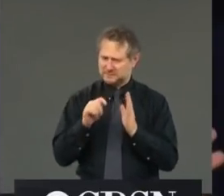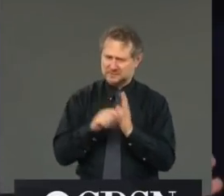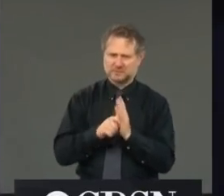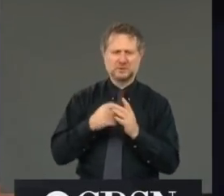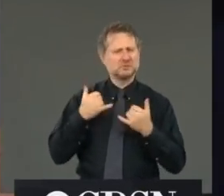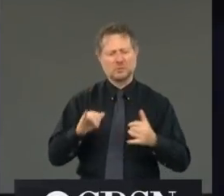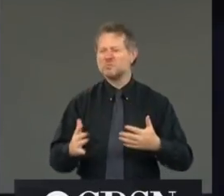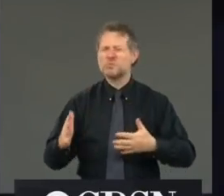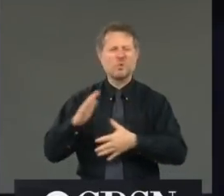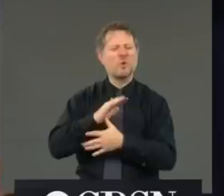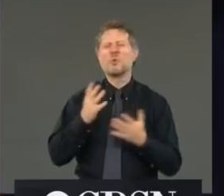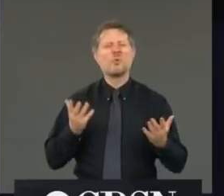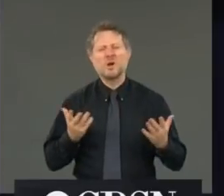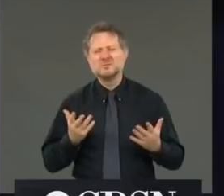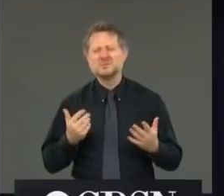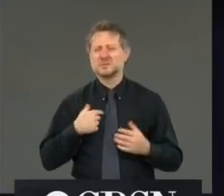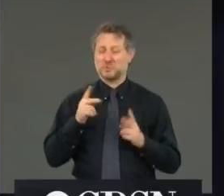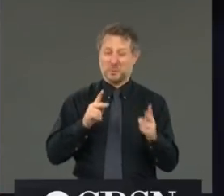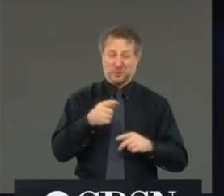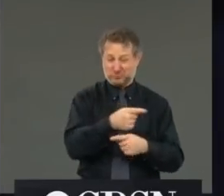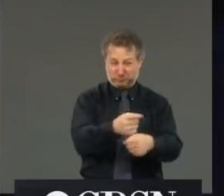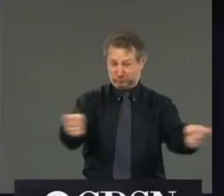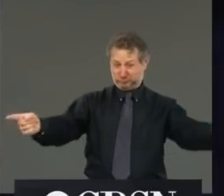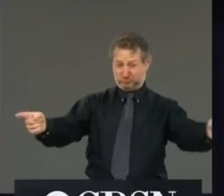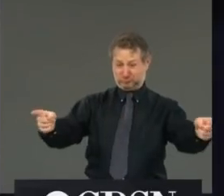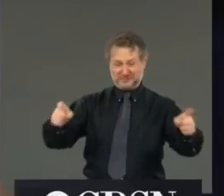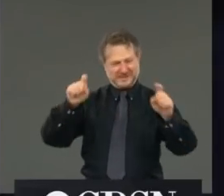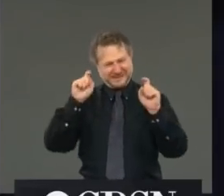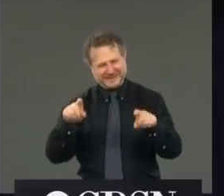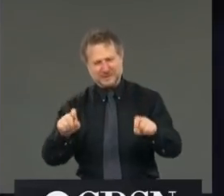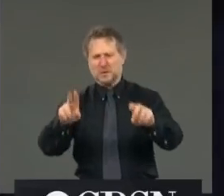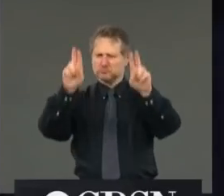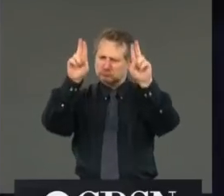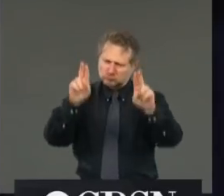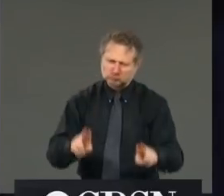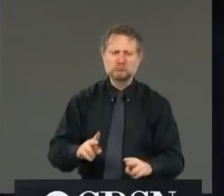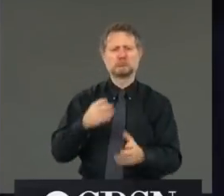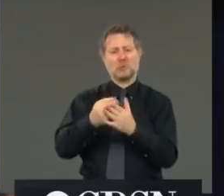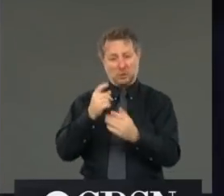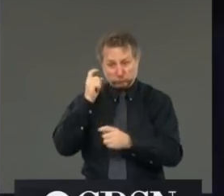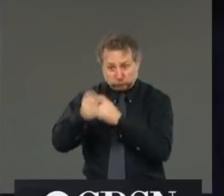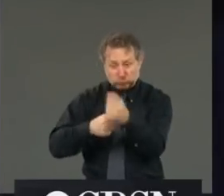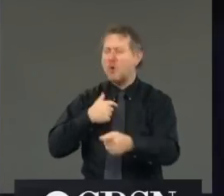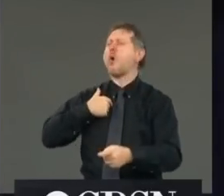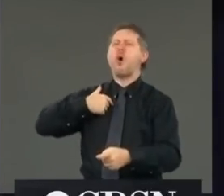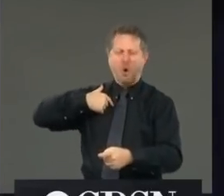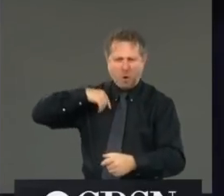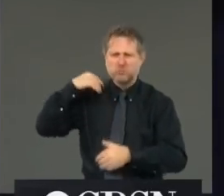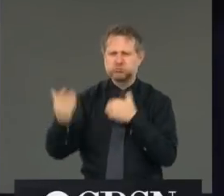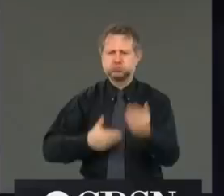THERE'S A CASE WHERE ONE CONTRACTOR HIRED SOME OUT-OF- STATE WORKERS.